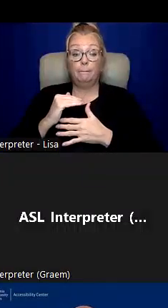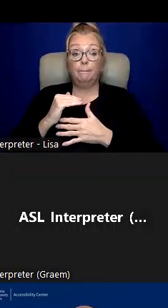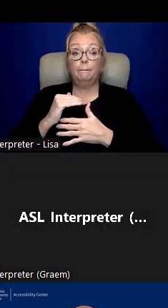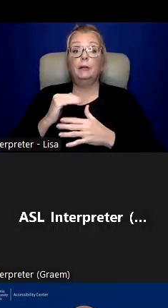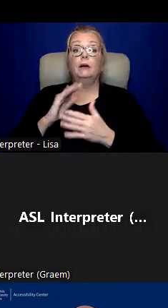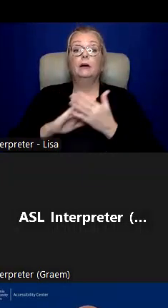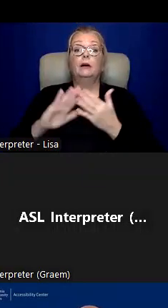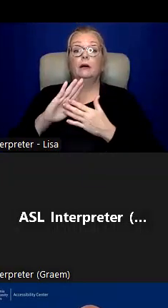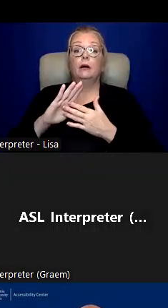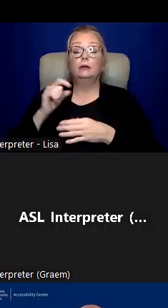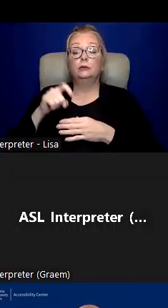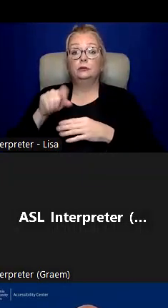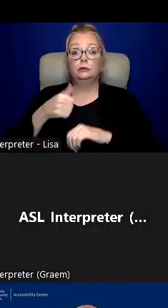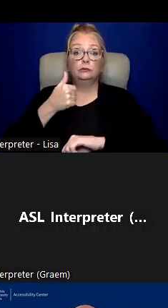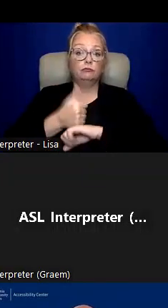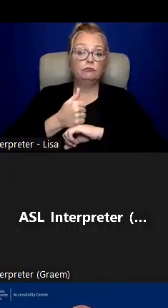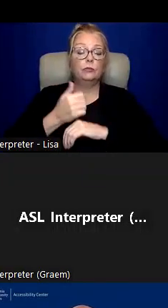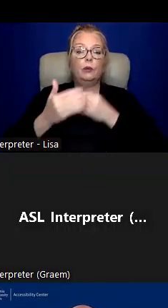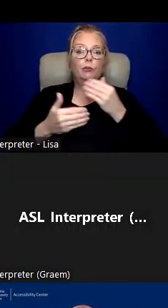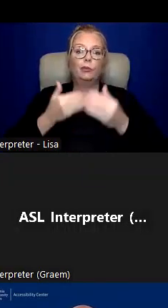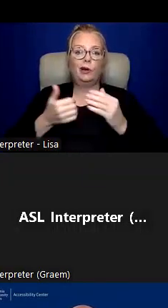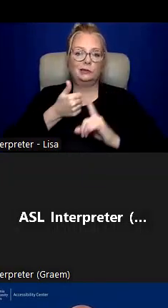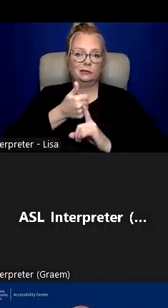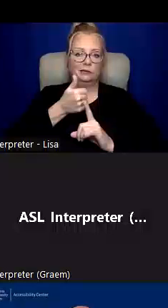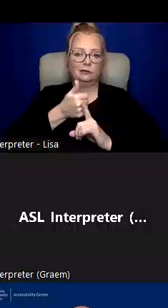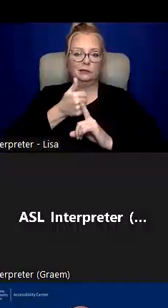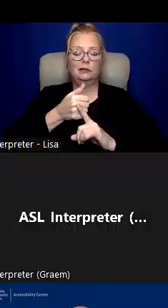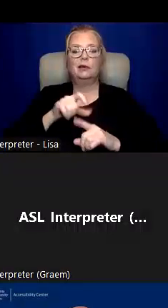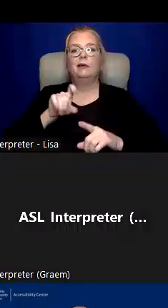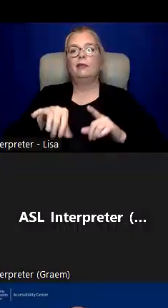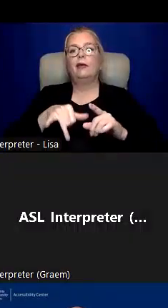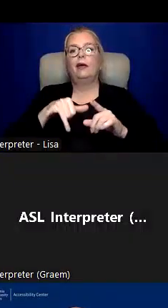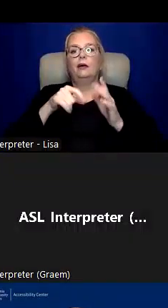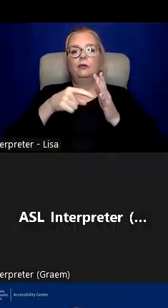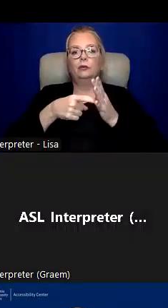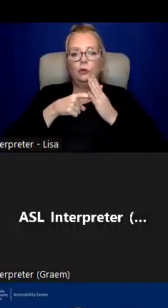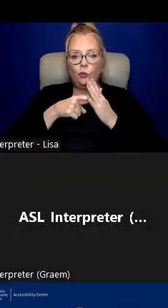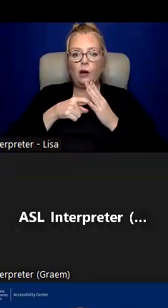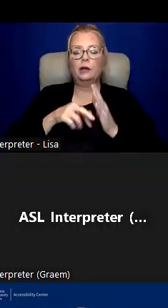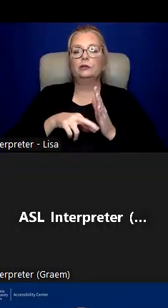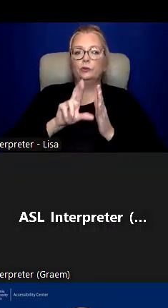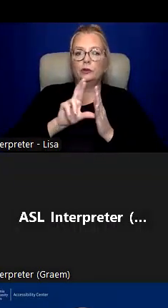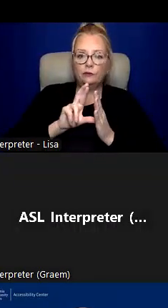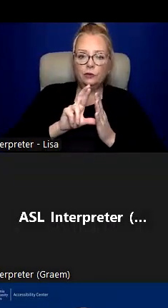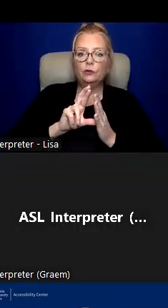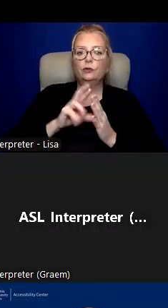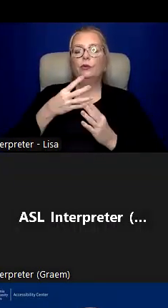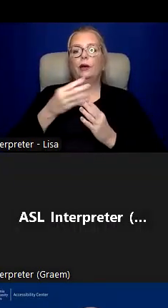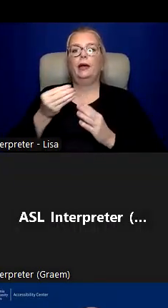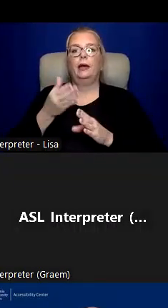needs to establish a process that requires that review and pre-approval before any ICT